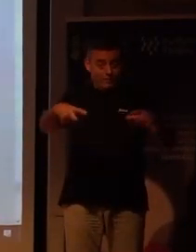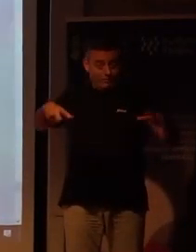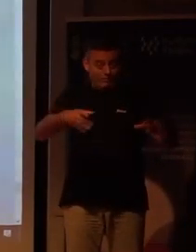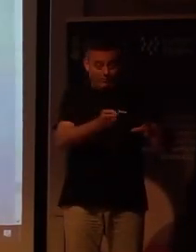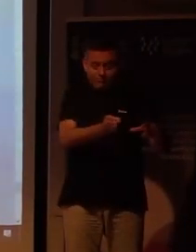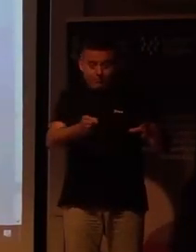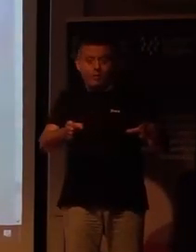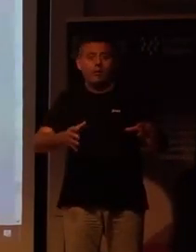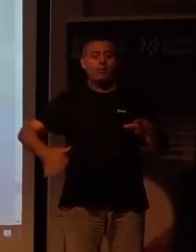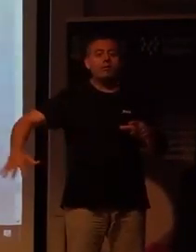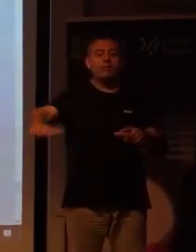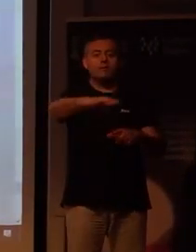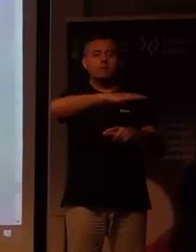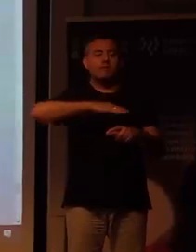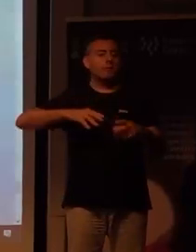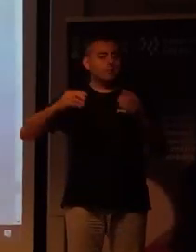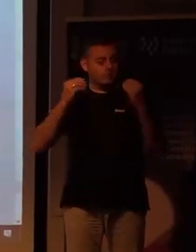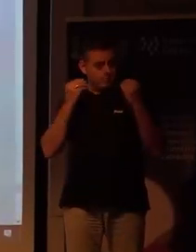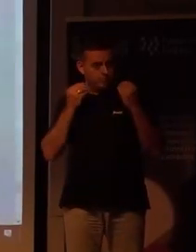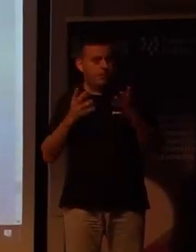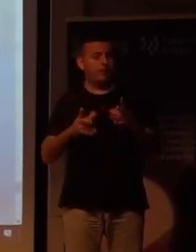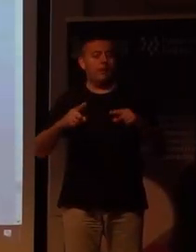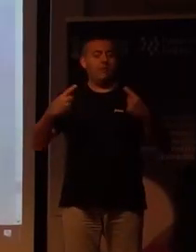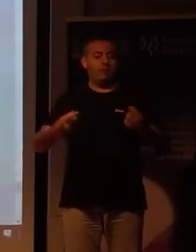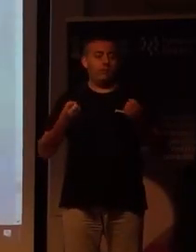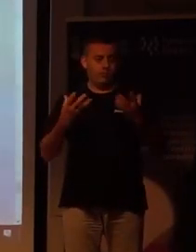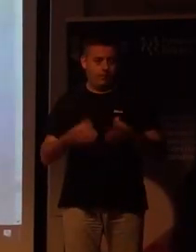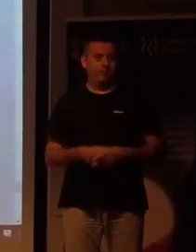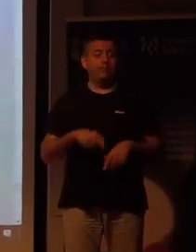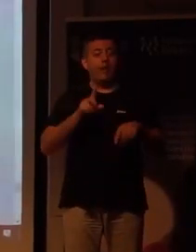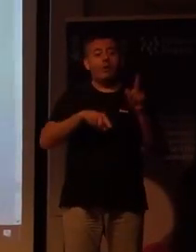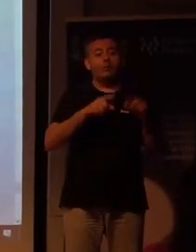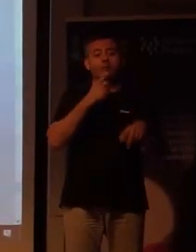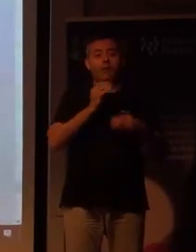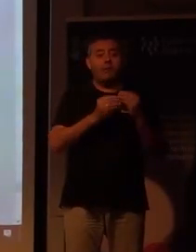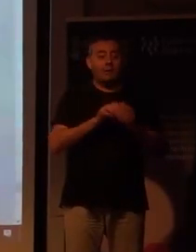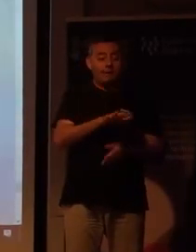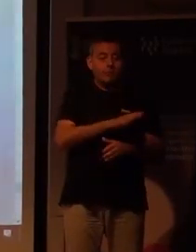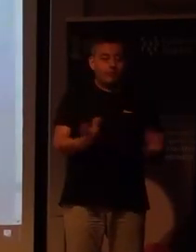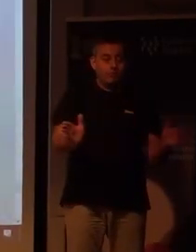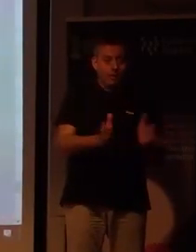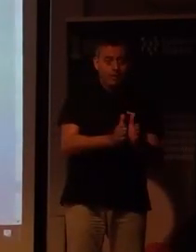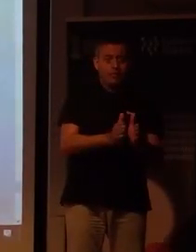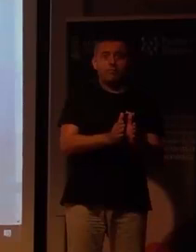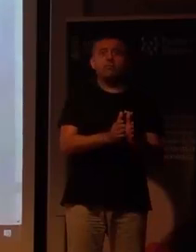very futuristic, that allow us to produce more in less space, but hey, we like urban gardens